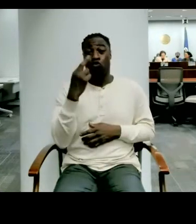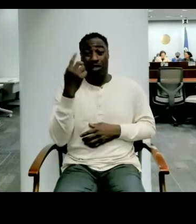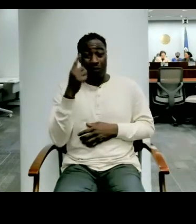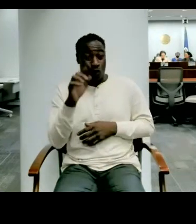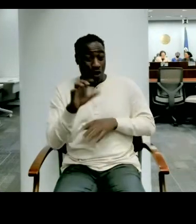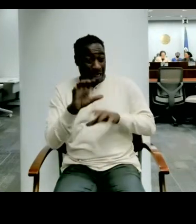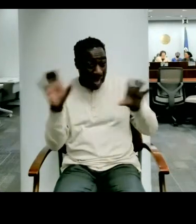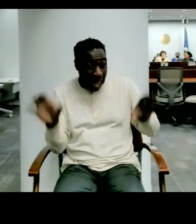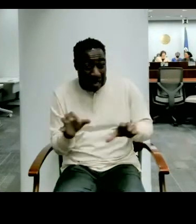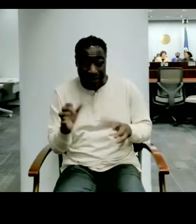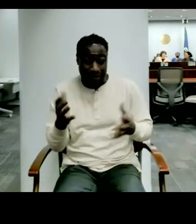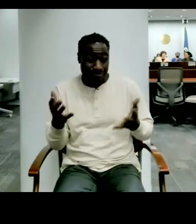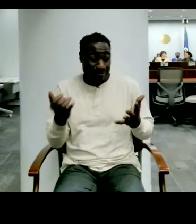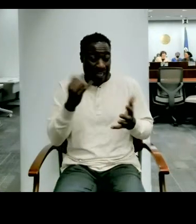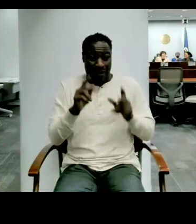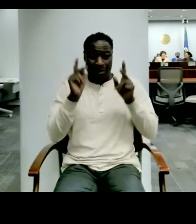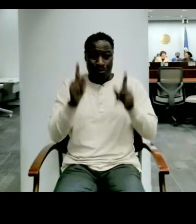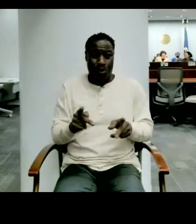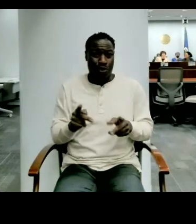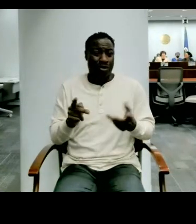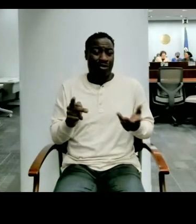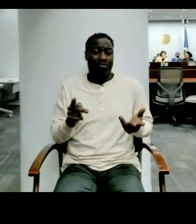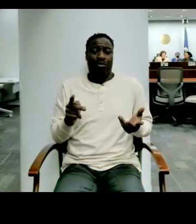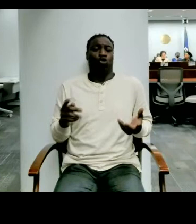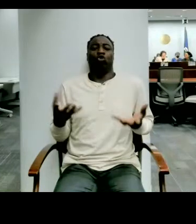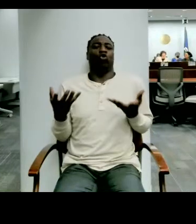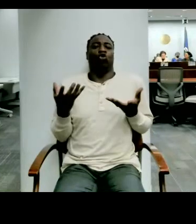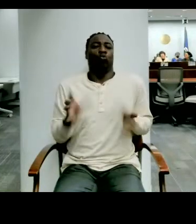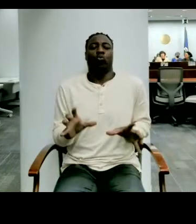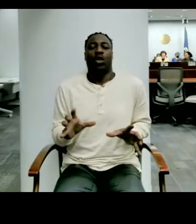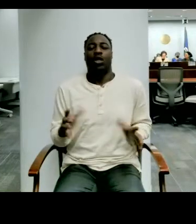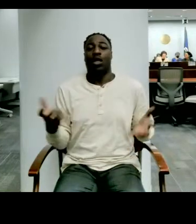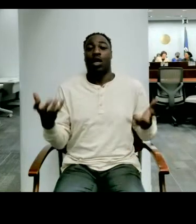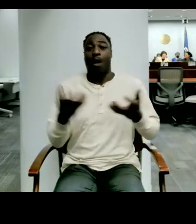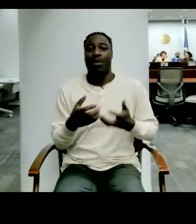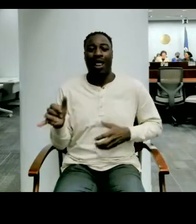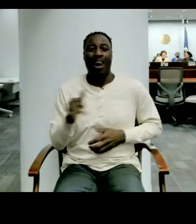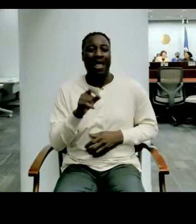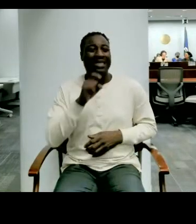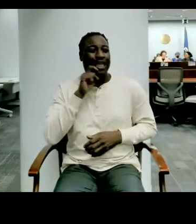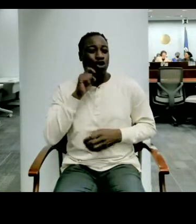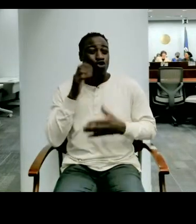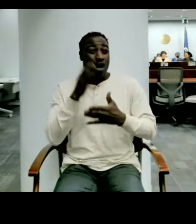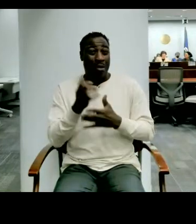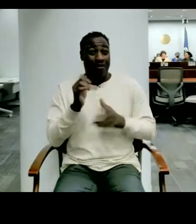agrees to forego the accommodation, much like sexual harassment if someone submits